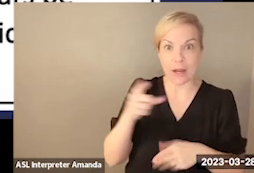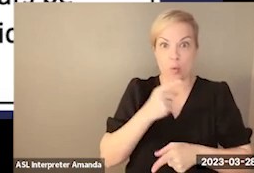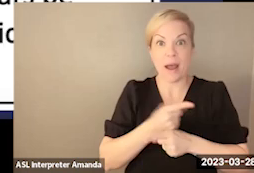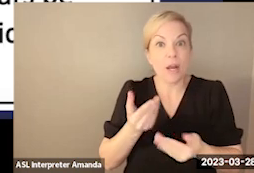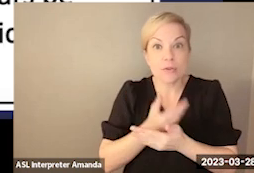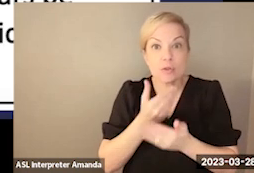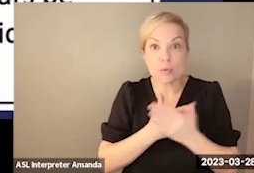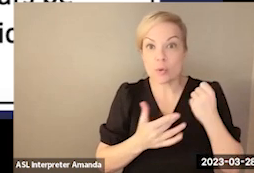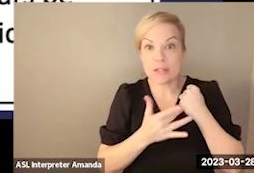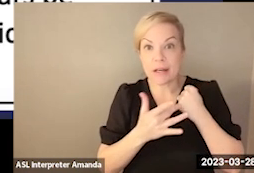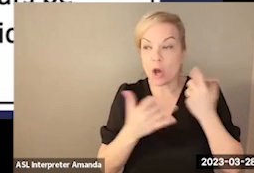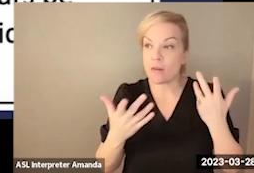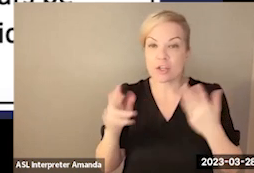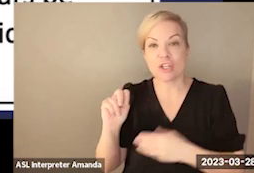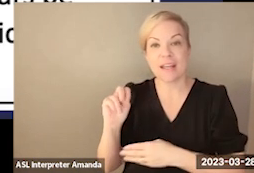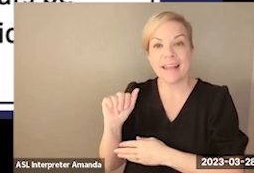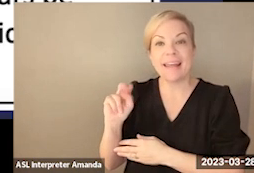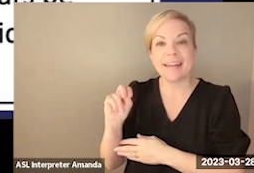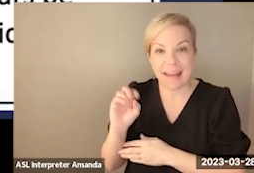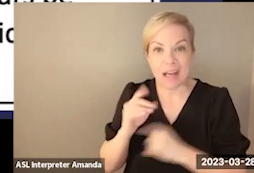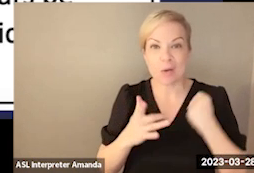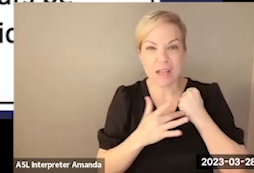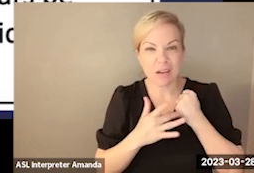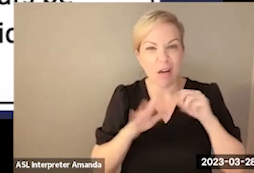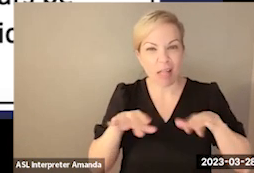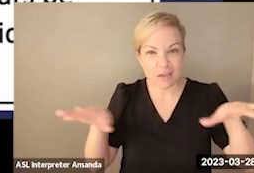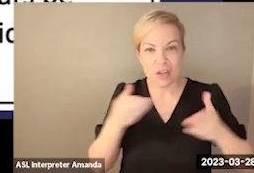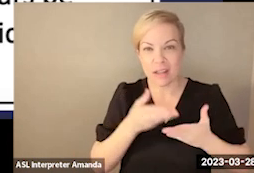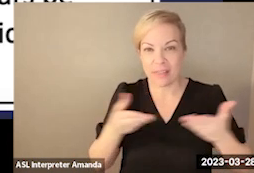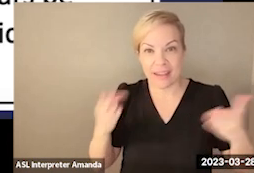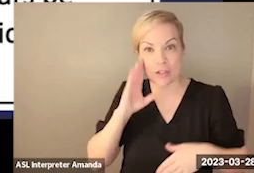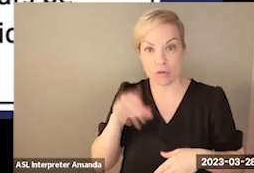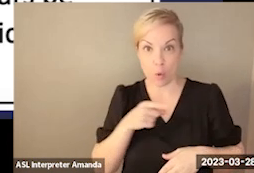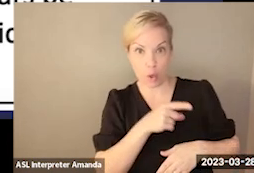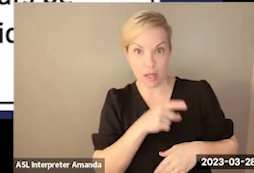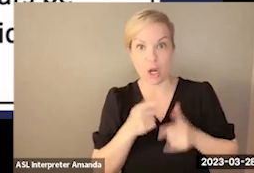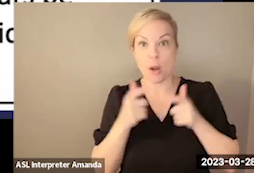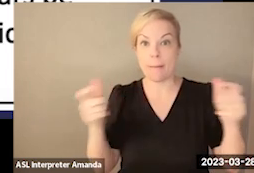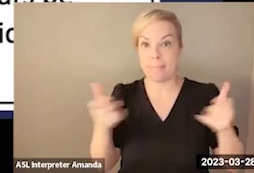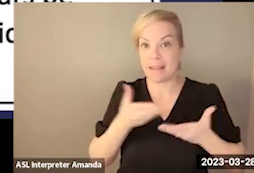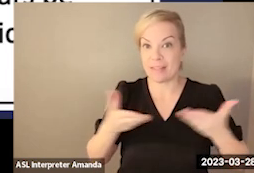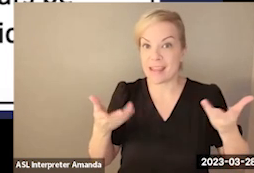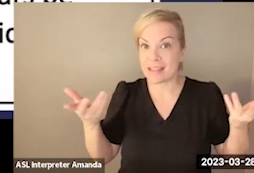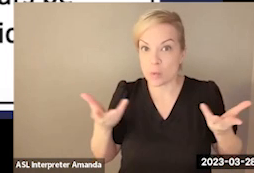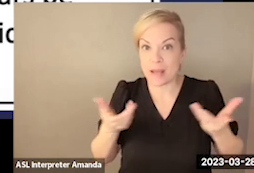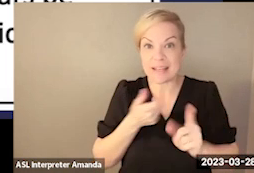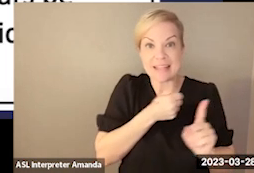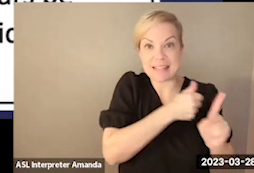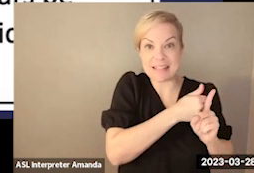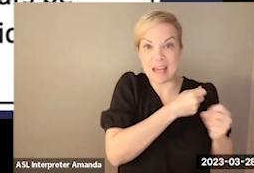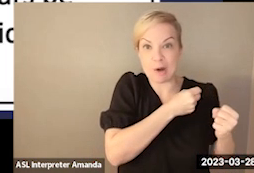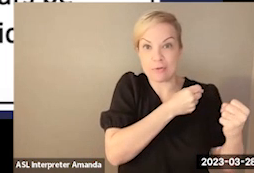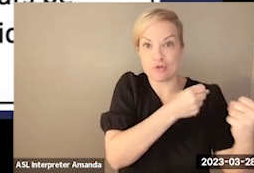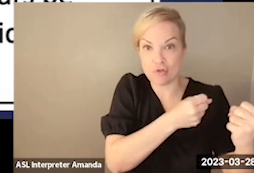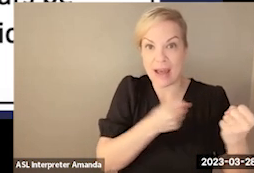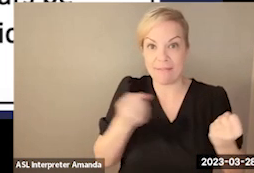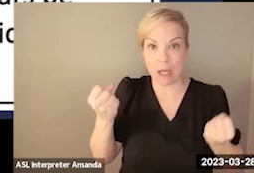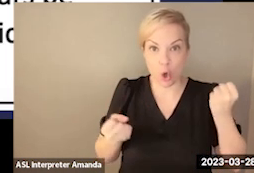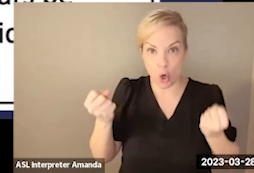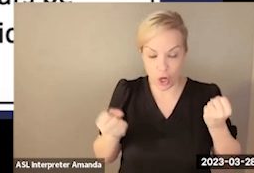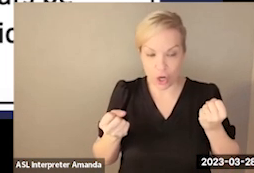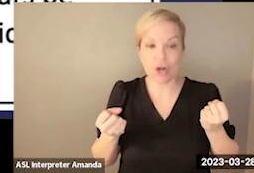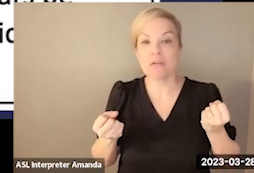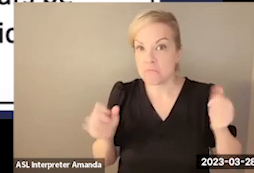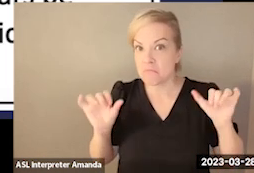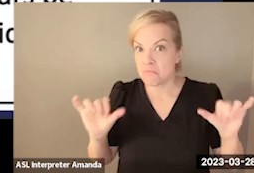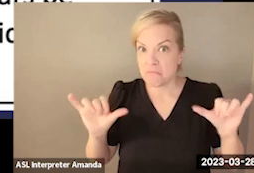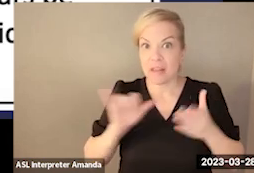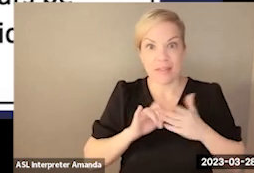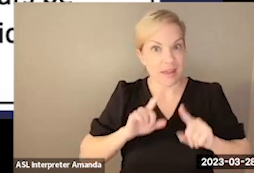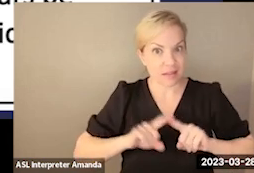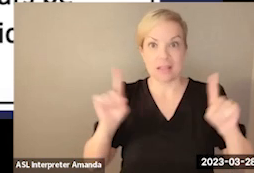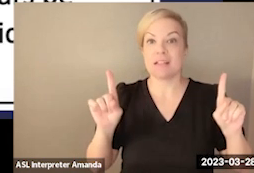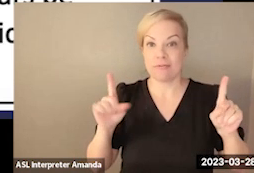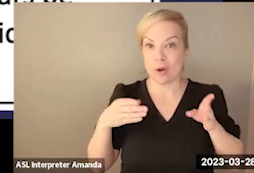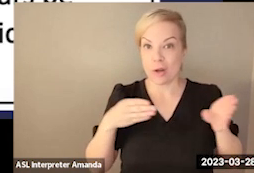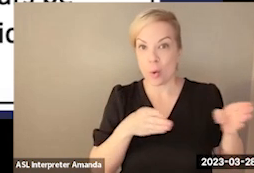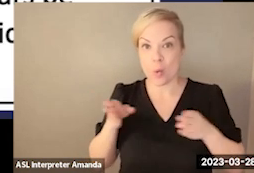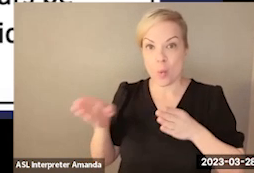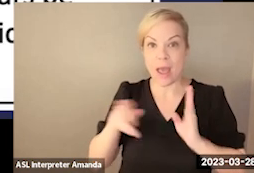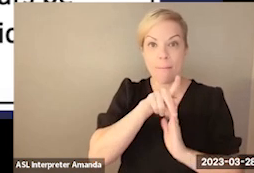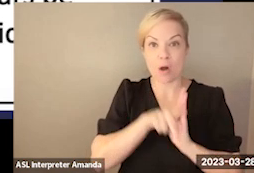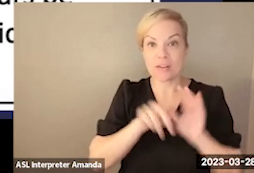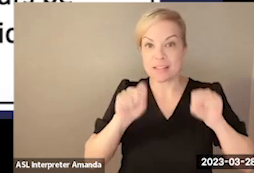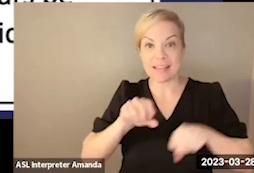Debbie Stine, Science & Technology Policy Academy: let's see now technology, things like that. Or in this case, one of our big issues is self-driving cars. Then that's another thing. Another way that policy can influence a technology